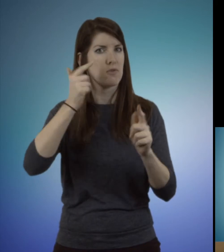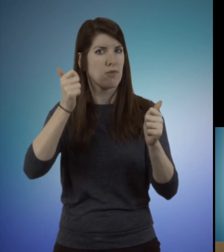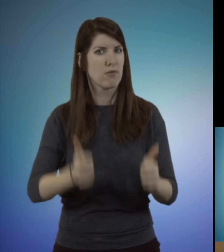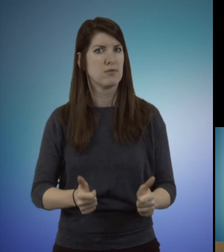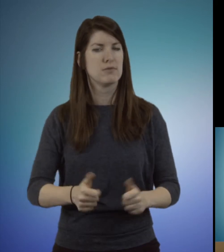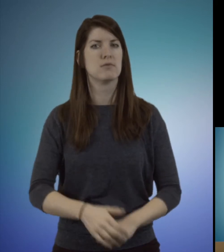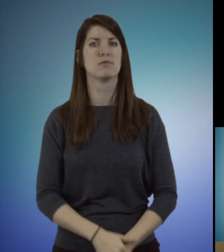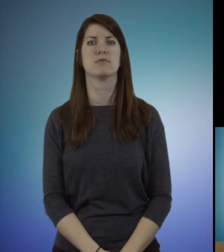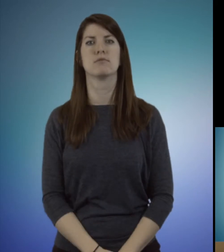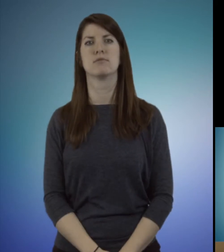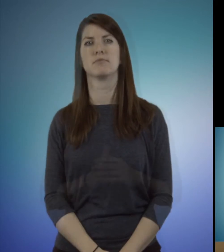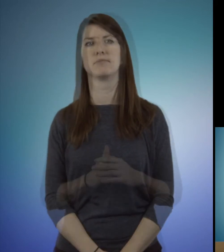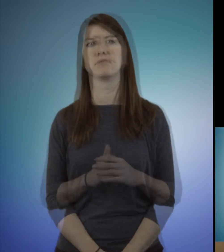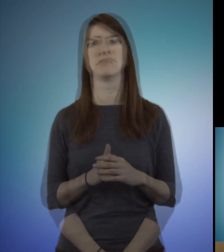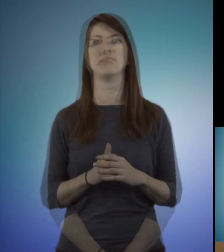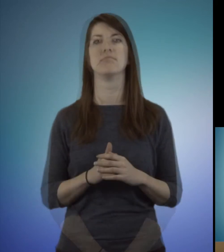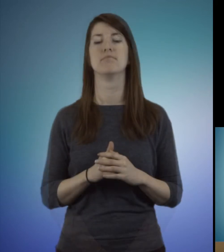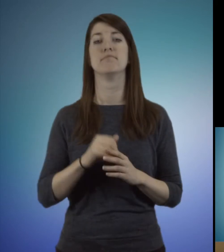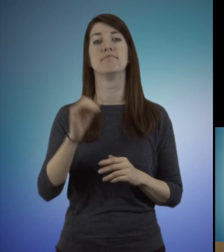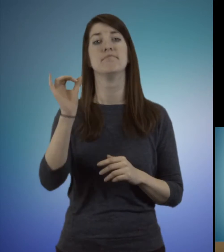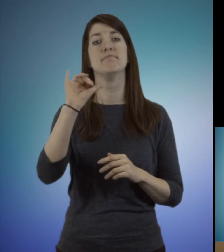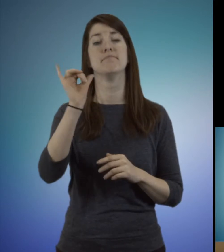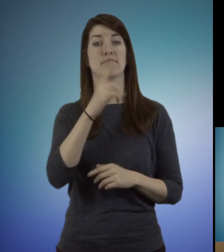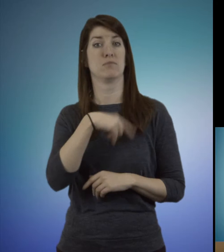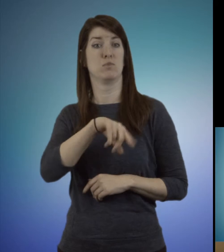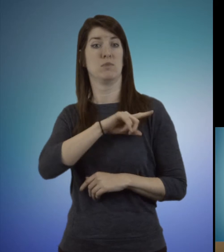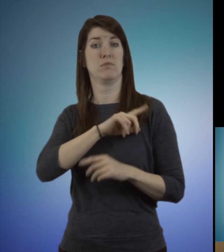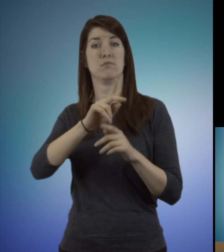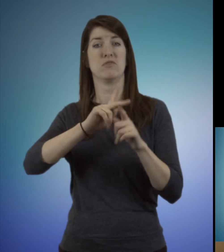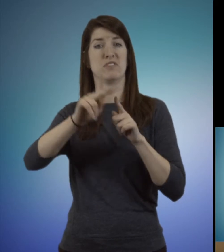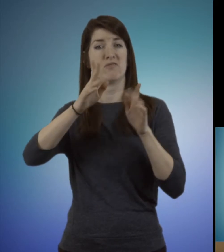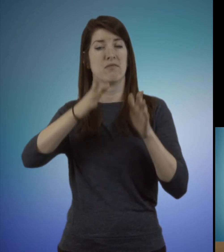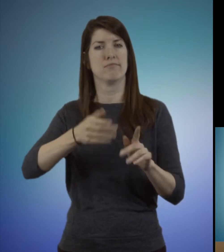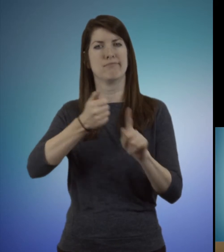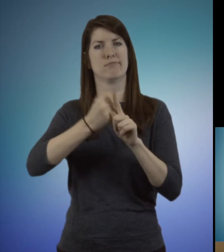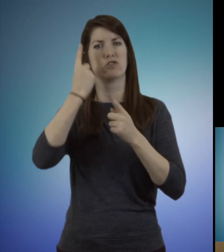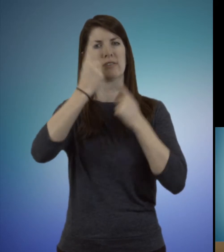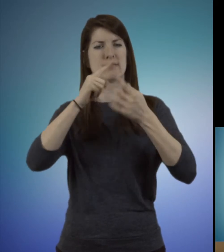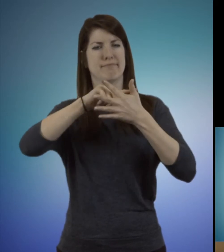In addition, a qualified professional should consider the following factors during